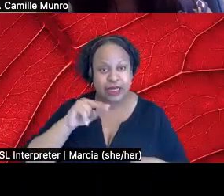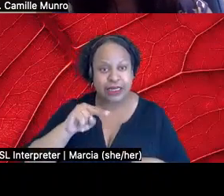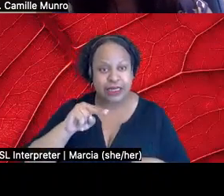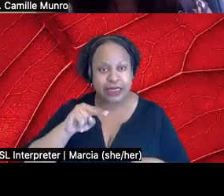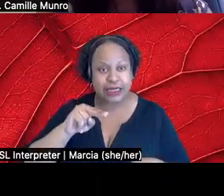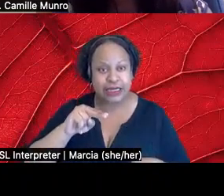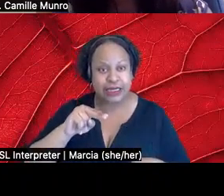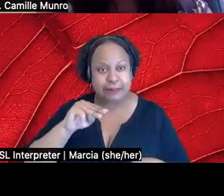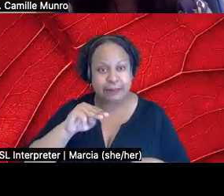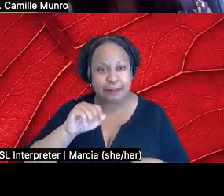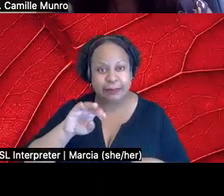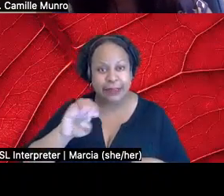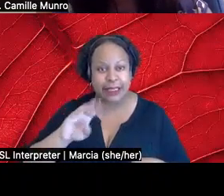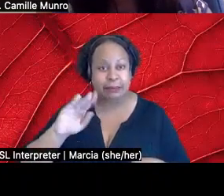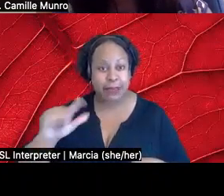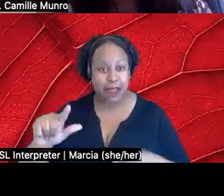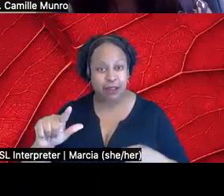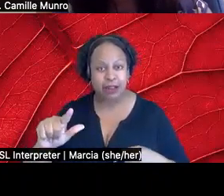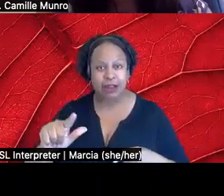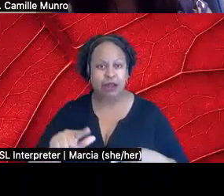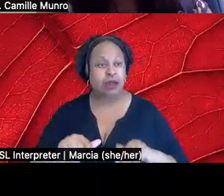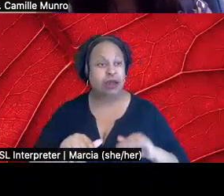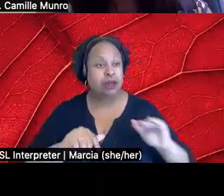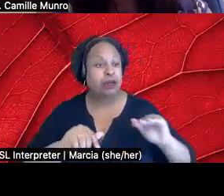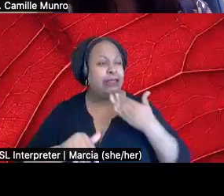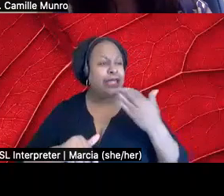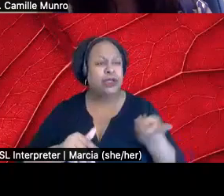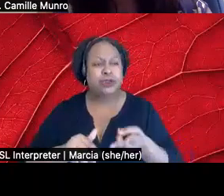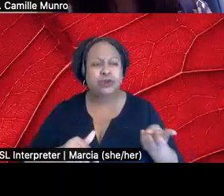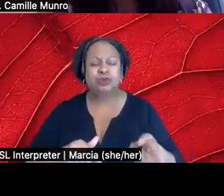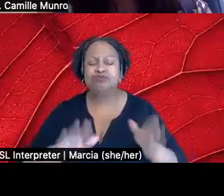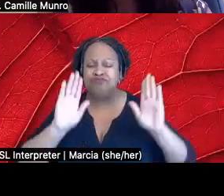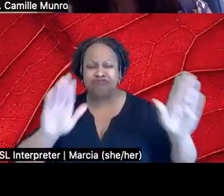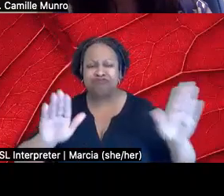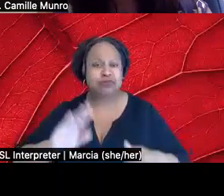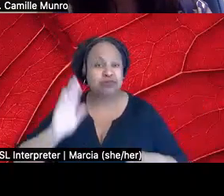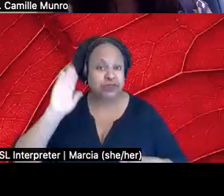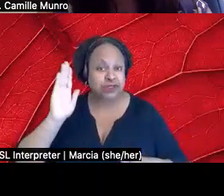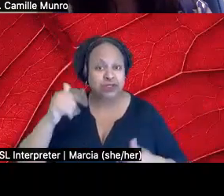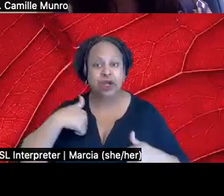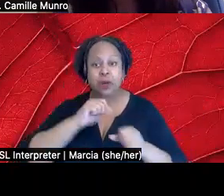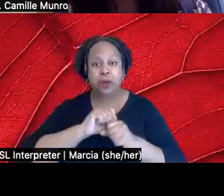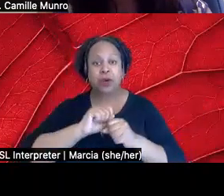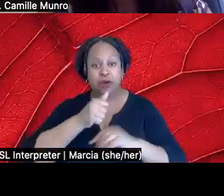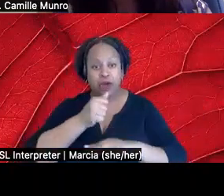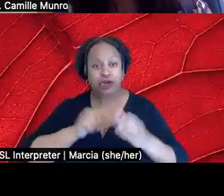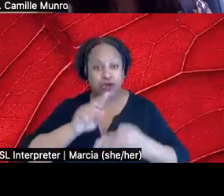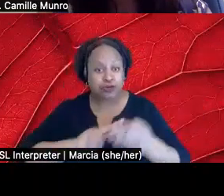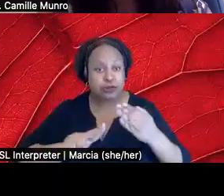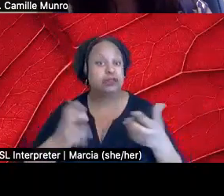Thank you both for the terrific presentations. I work in University accommodation services and